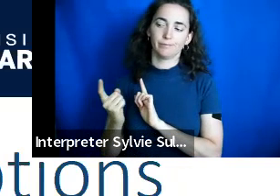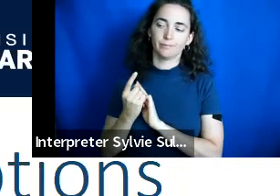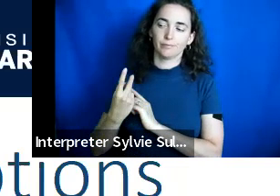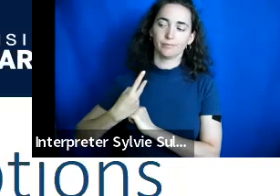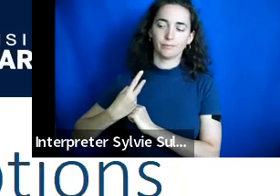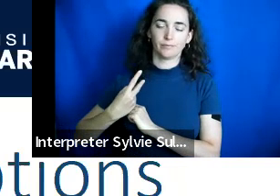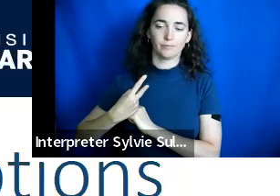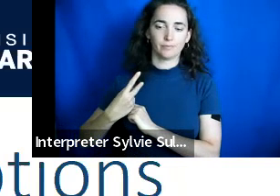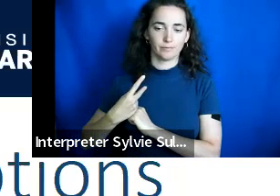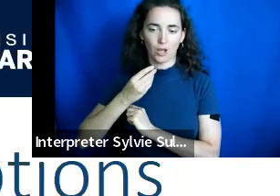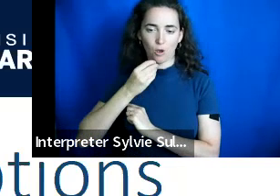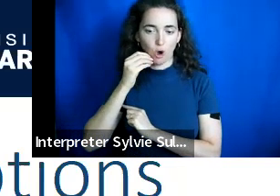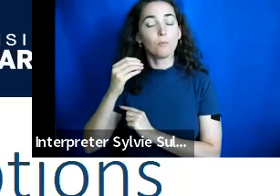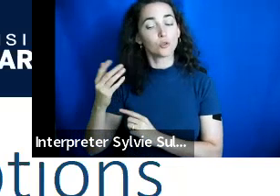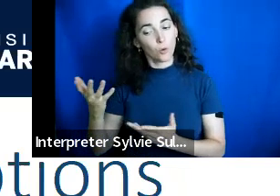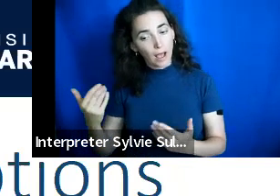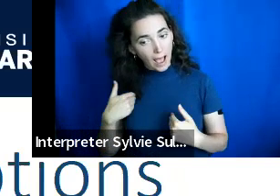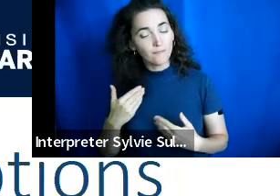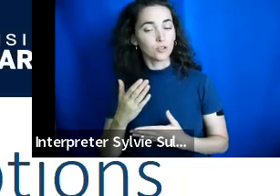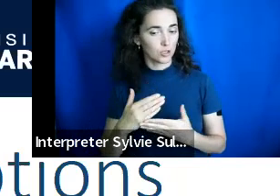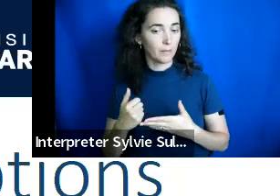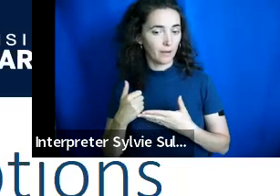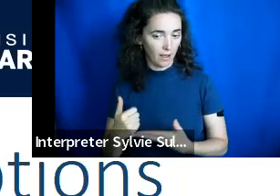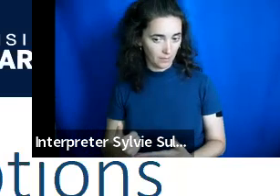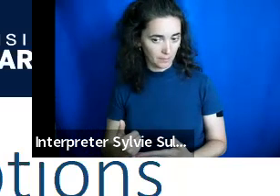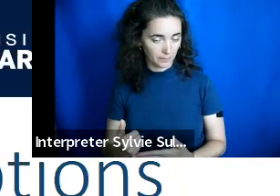So they they are receiving some kind of help from our office.